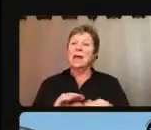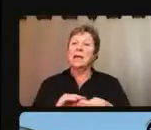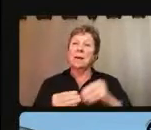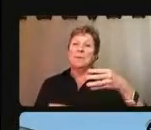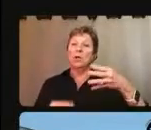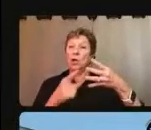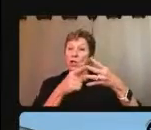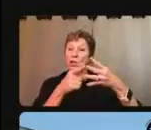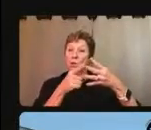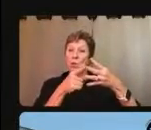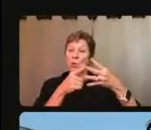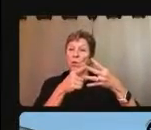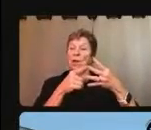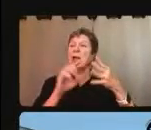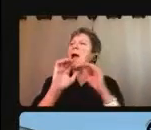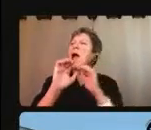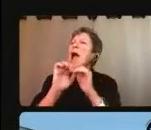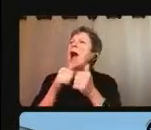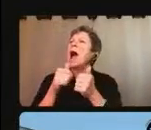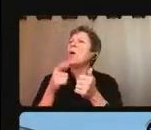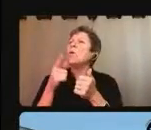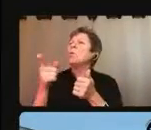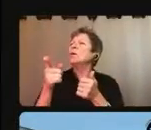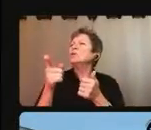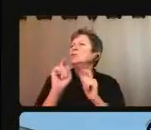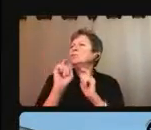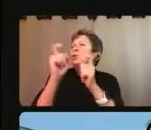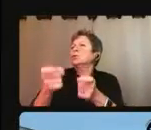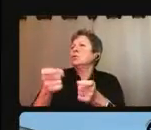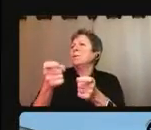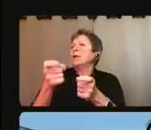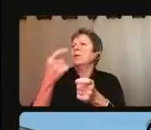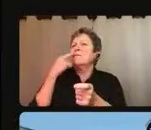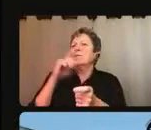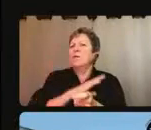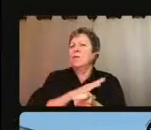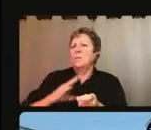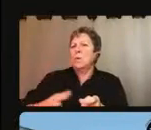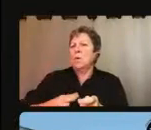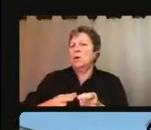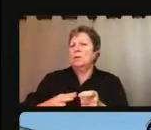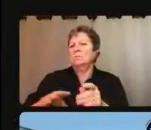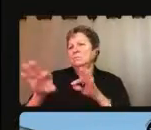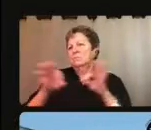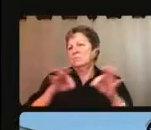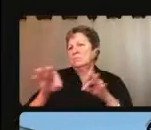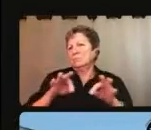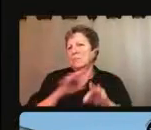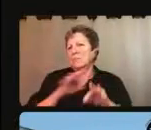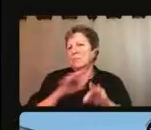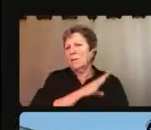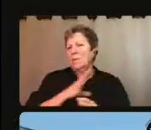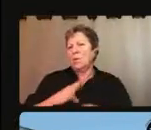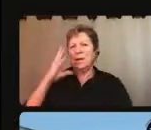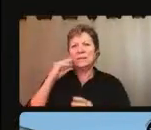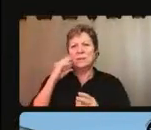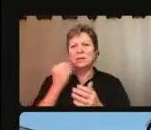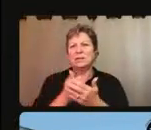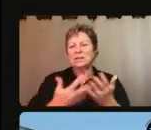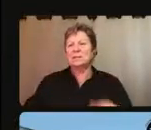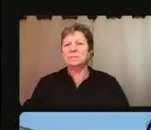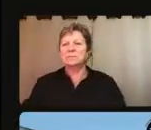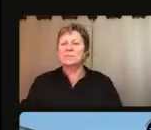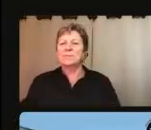SITUATION TO SHARE HOW YOU